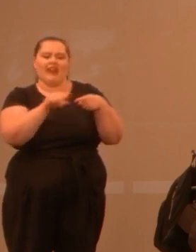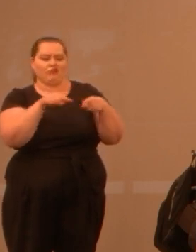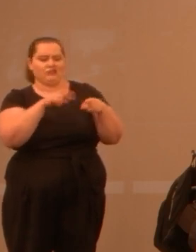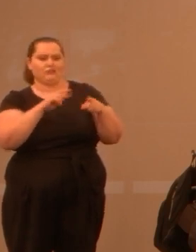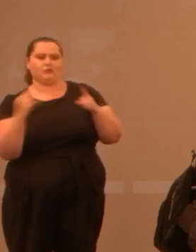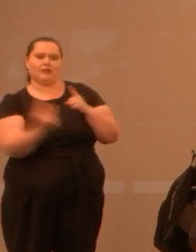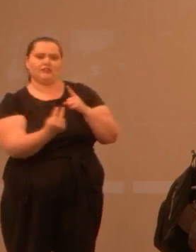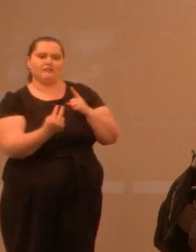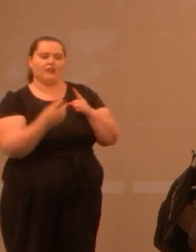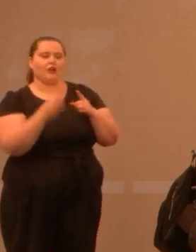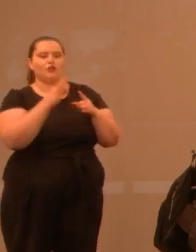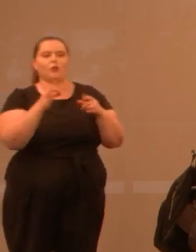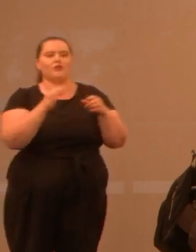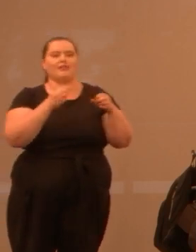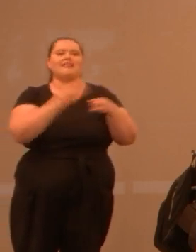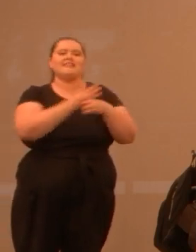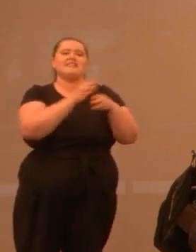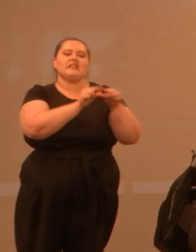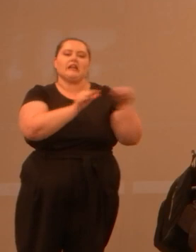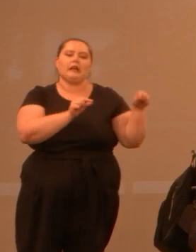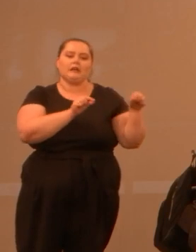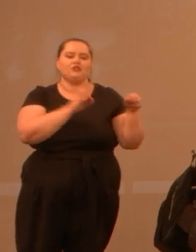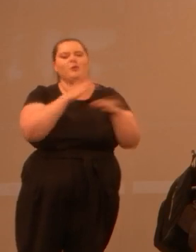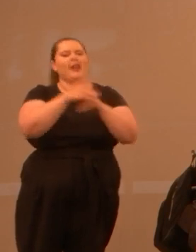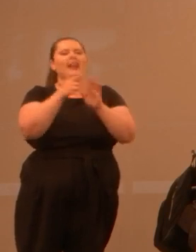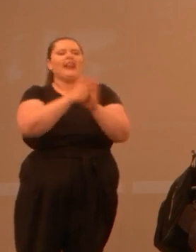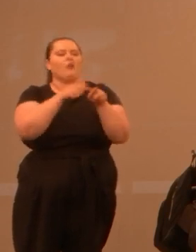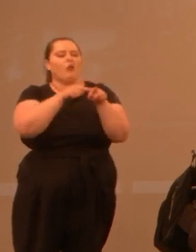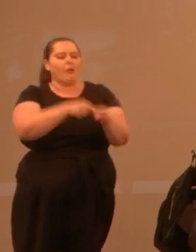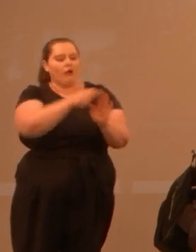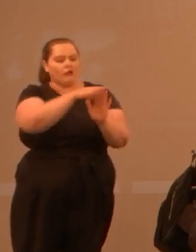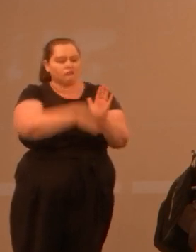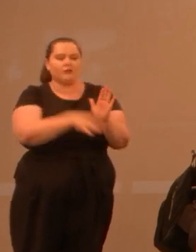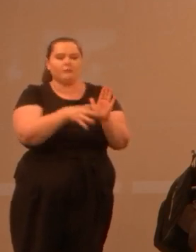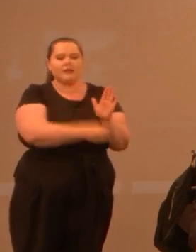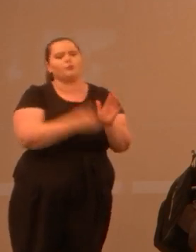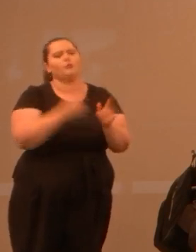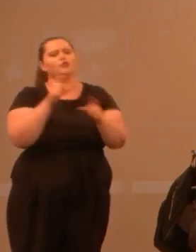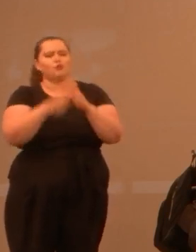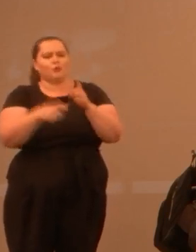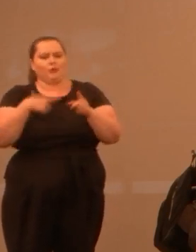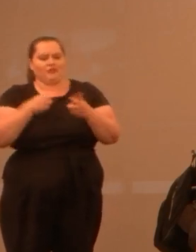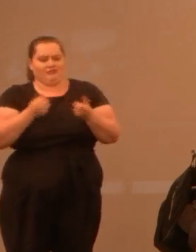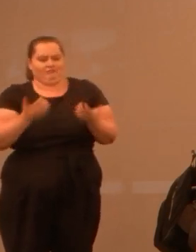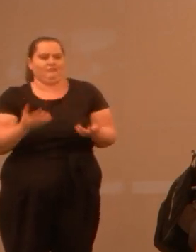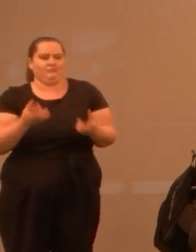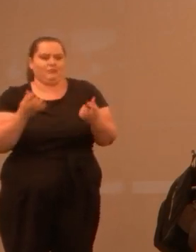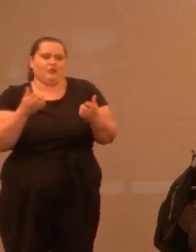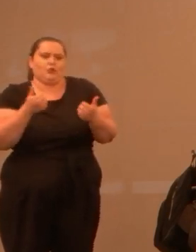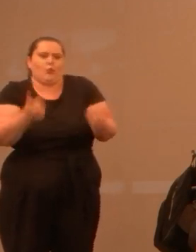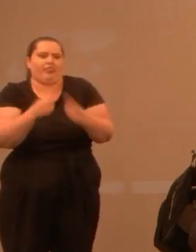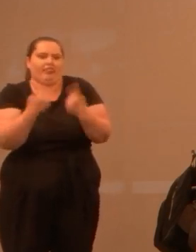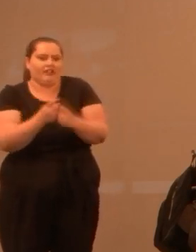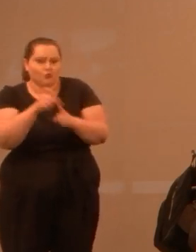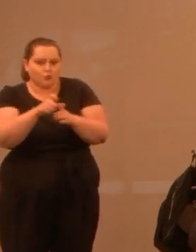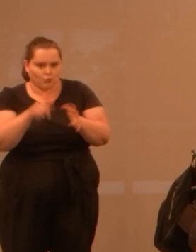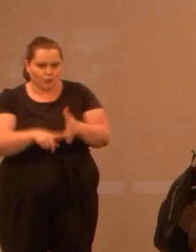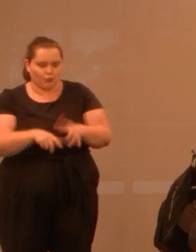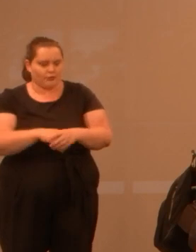the 'stick'. It's not about legal compliance. We do it because it's a great thing to do, but my very important message to all our